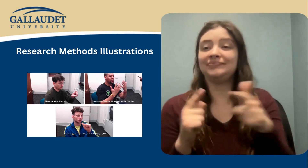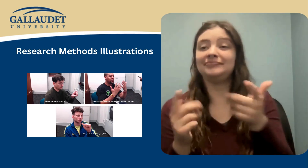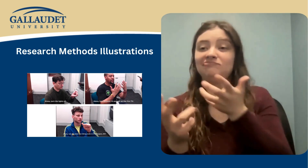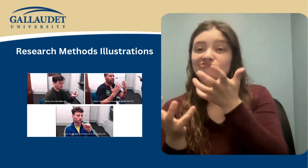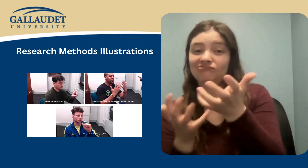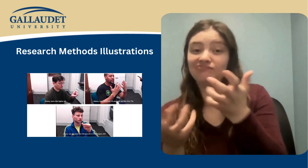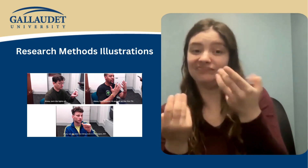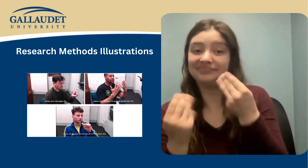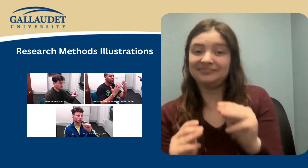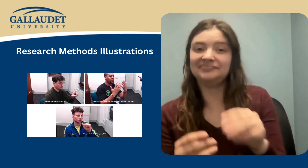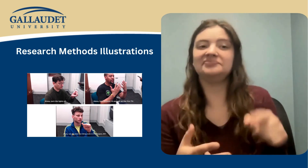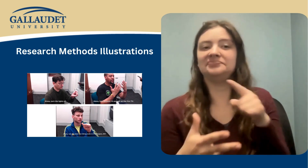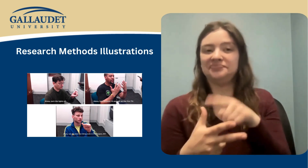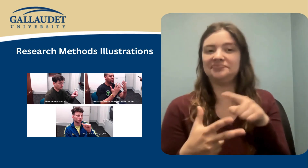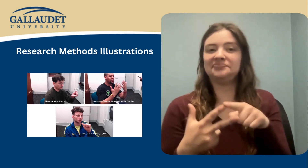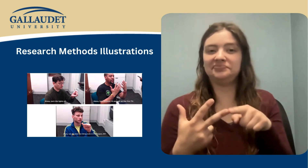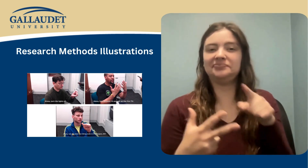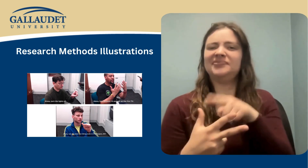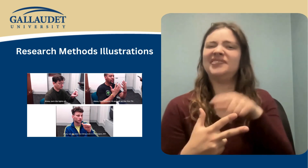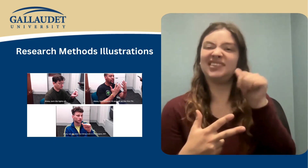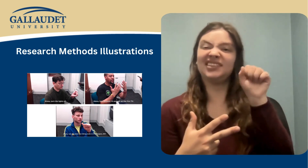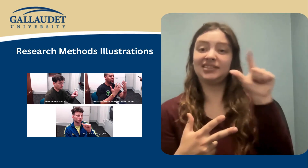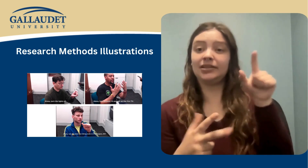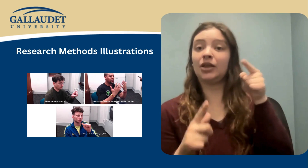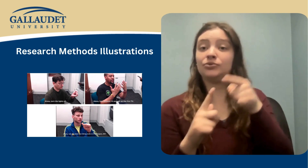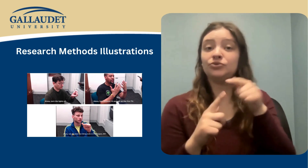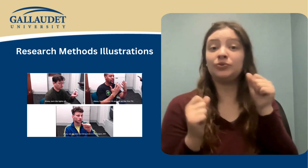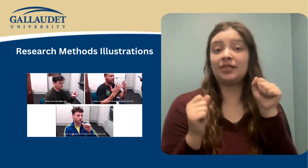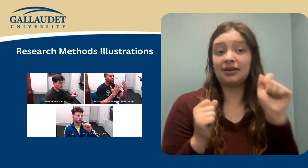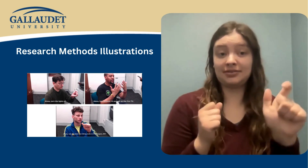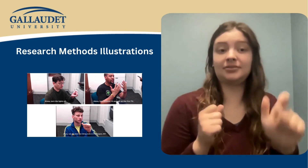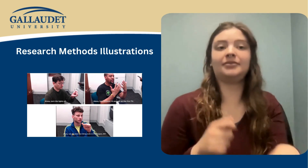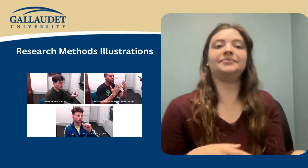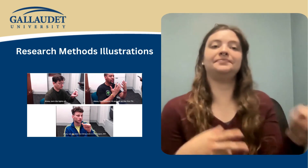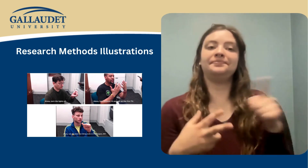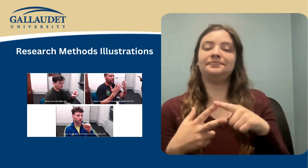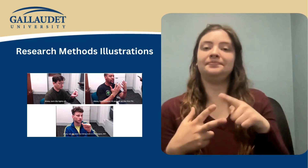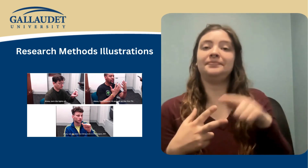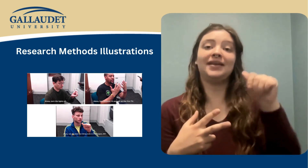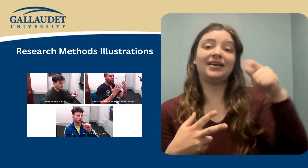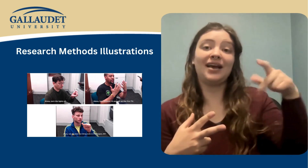Participants complete three parallel smart home task lists with three distinct input methods: